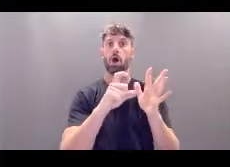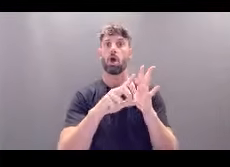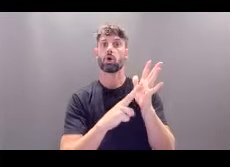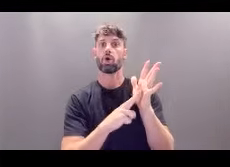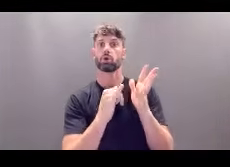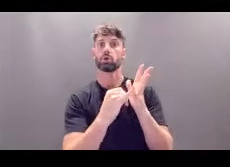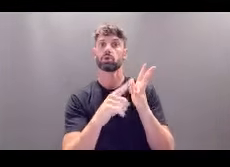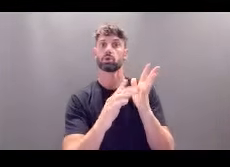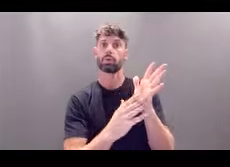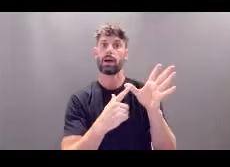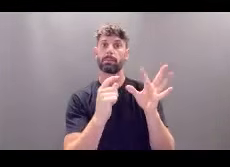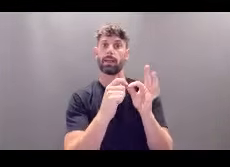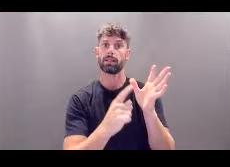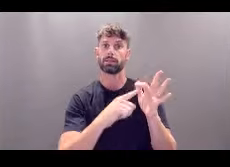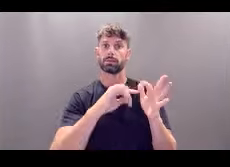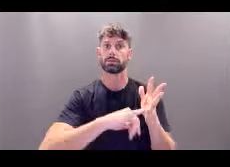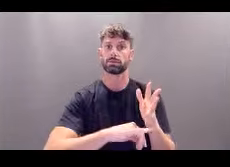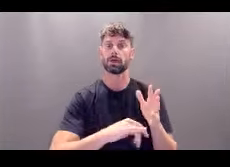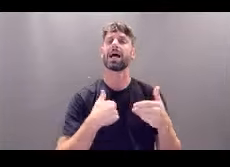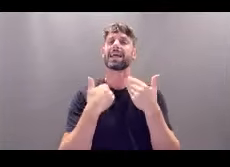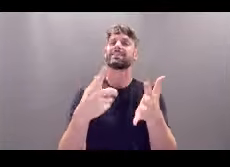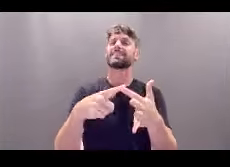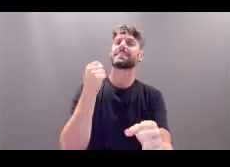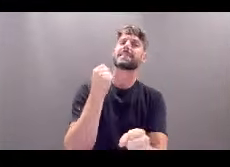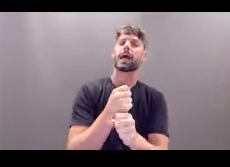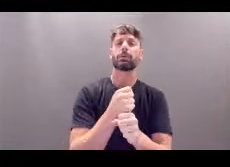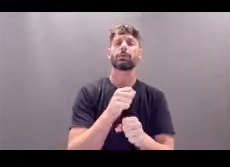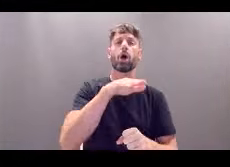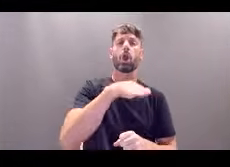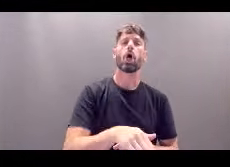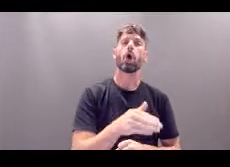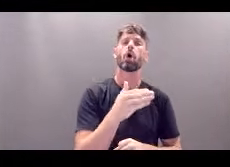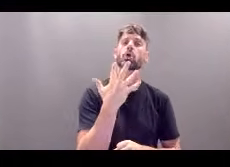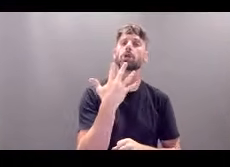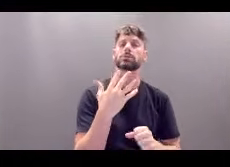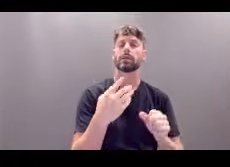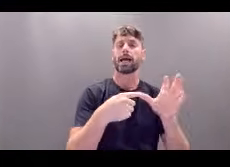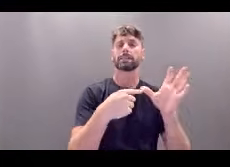Some examples of low cost AT include adaptive cutlery,